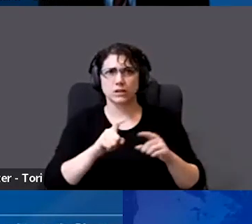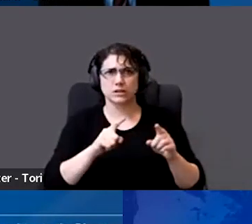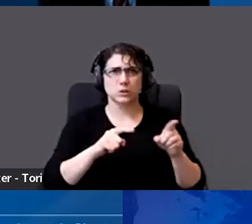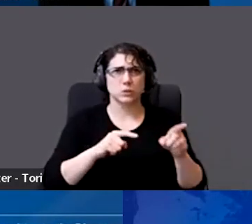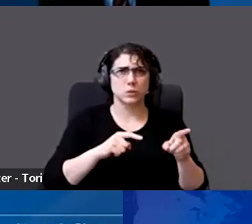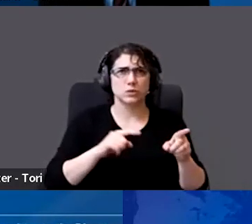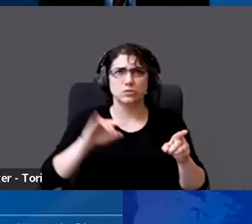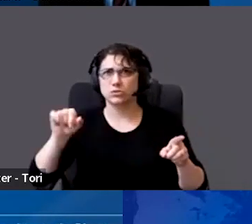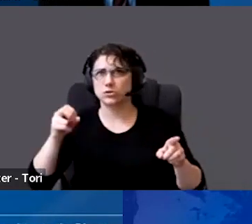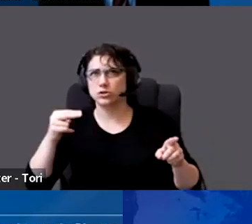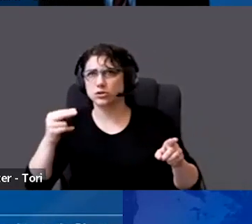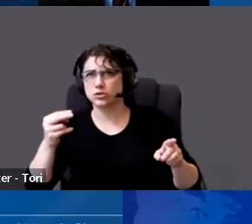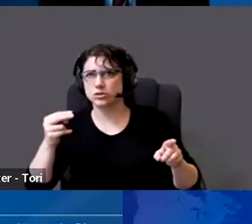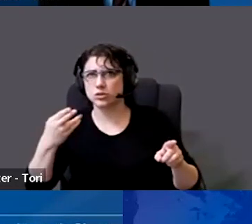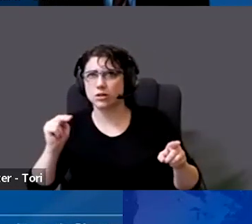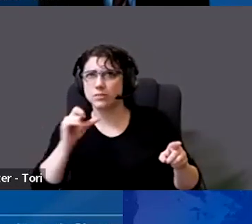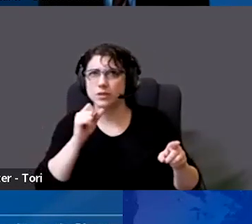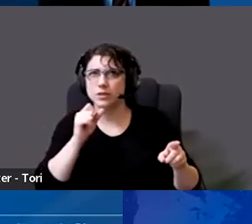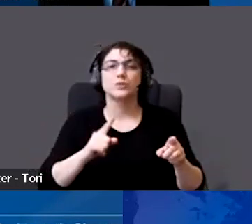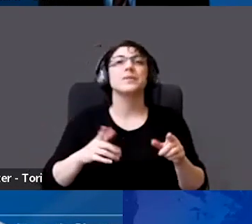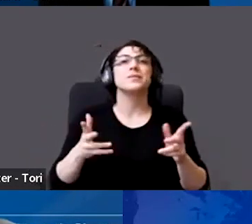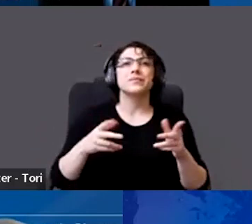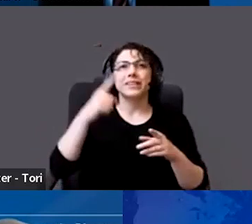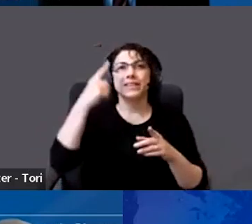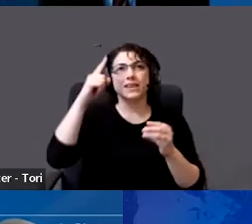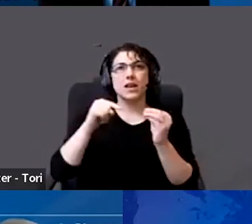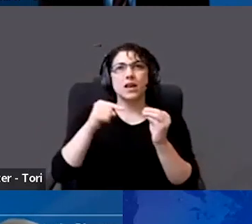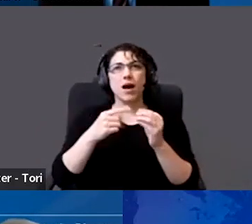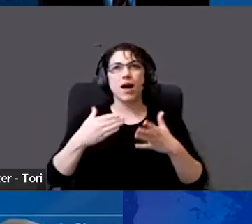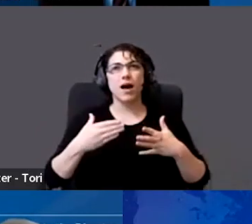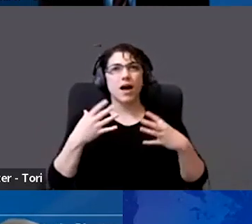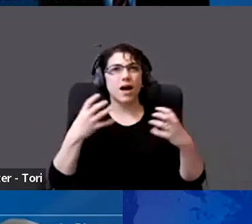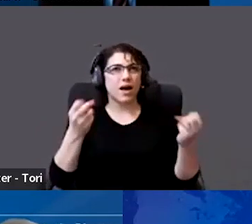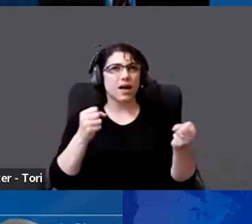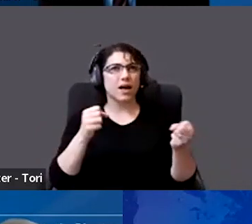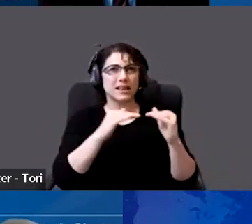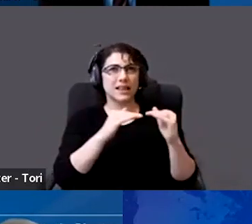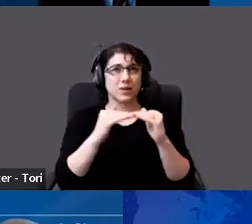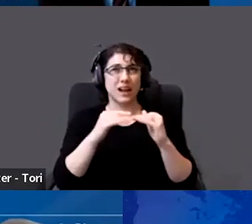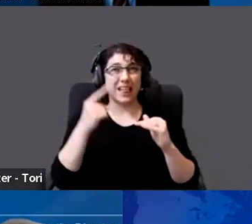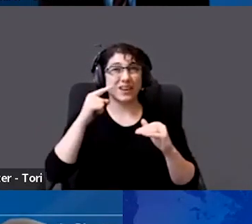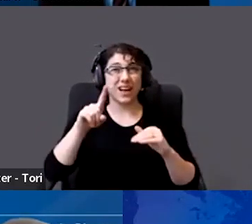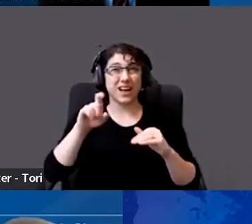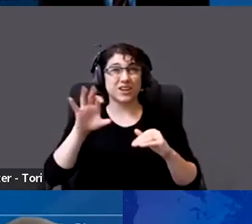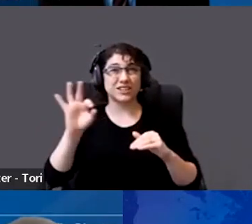But just thinking about health equity -- and we had 109 I think I heard applications